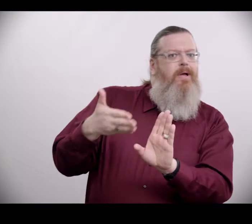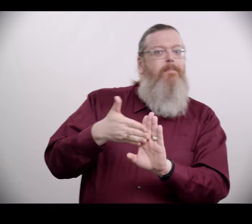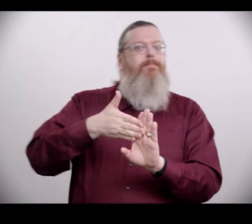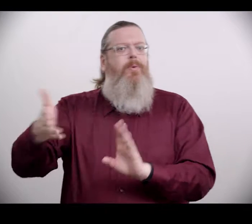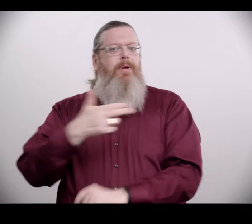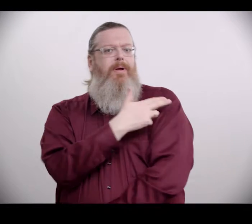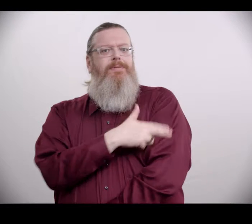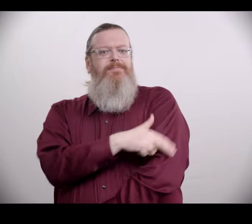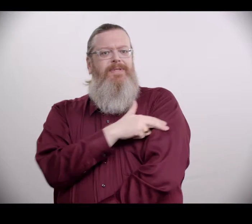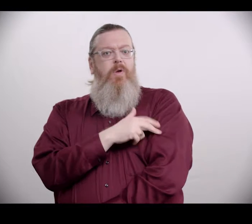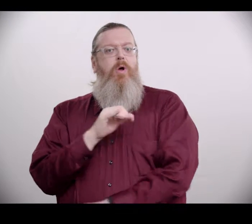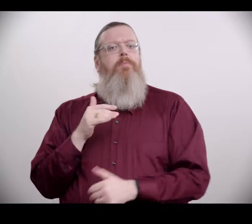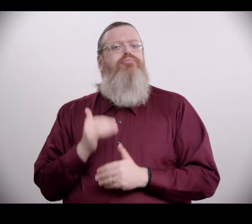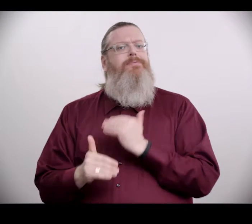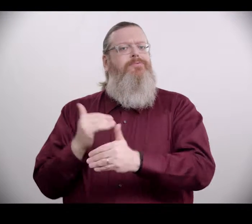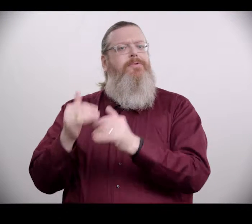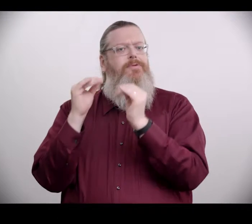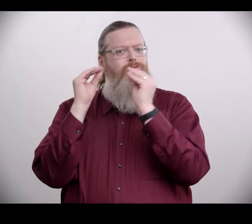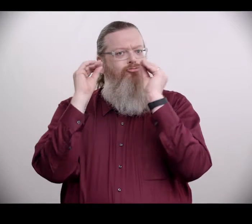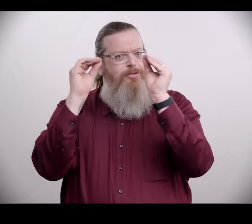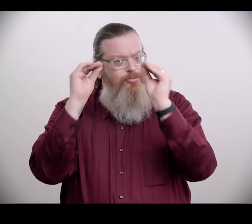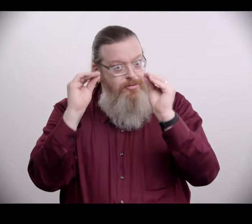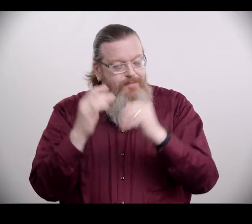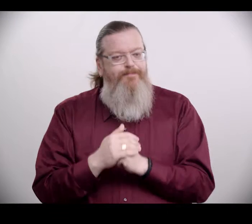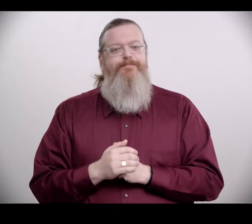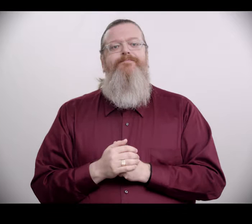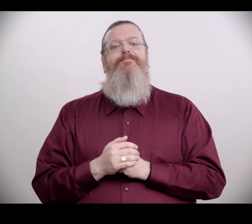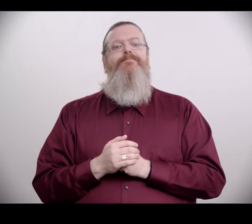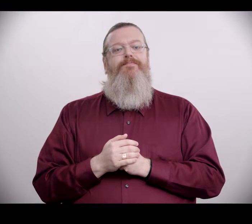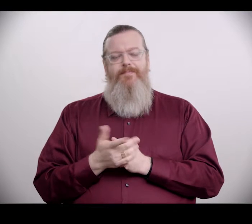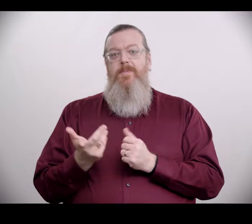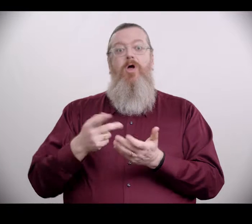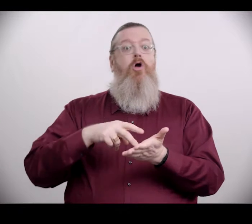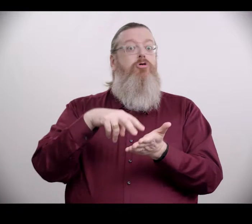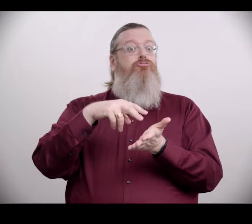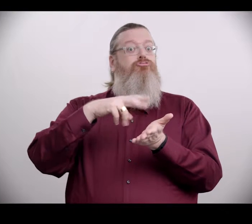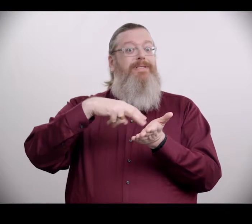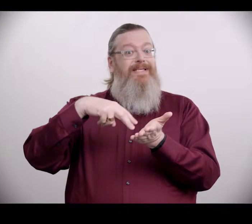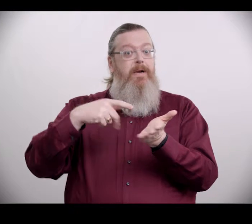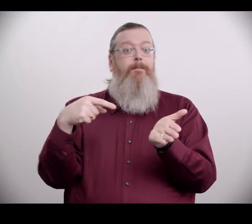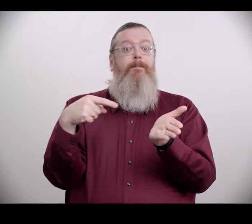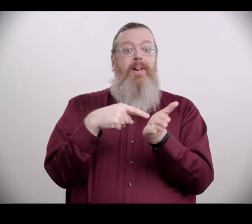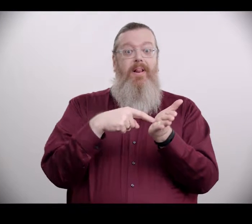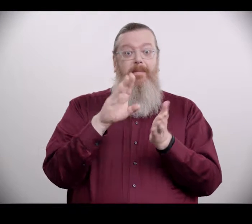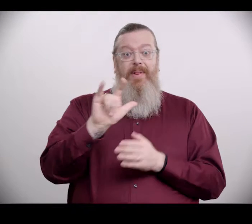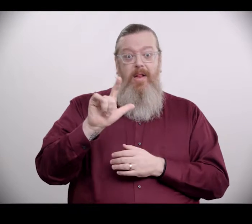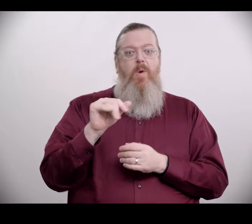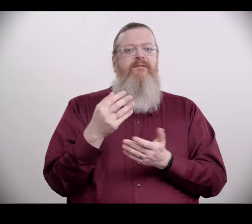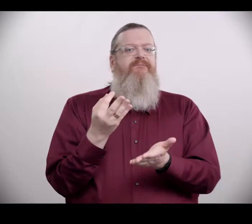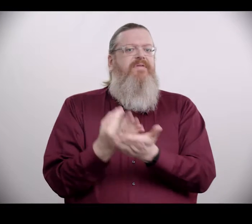* Reading a bill and financial statements